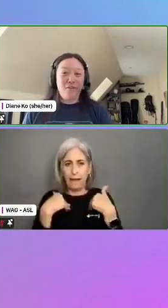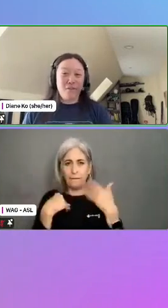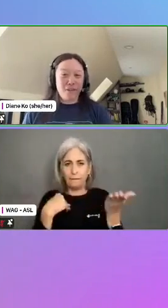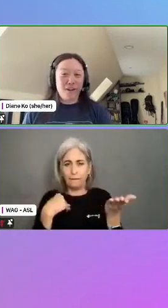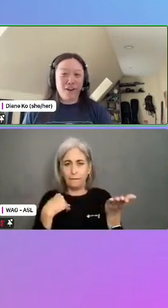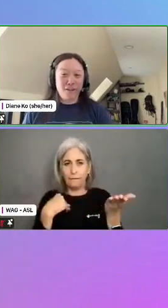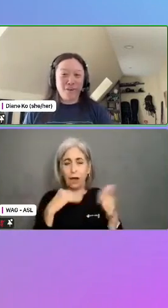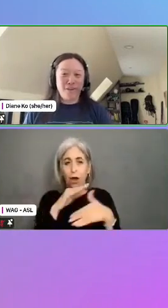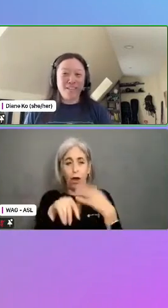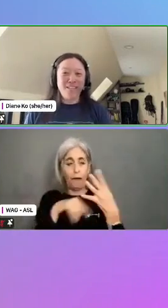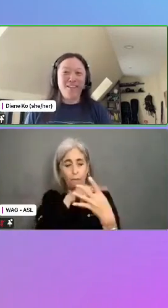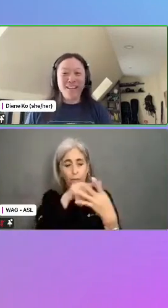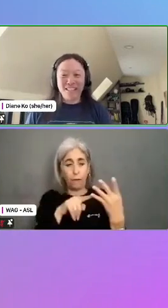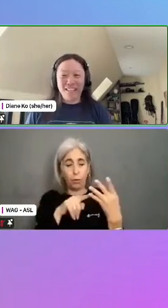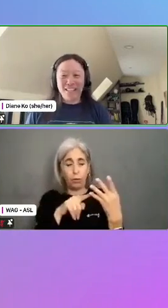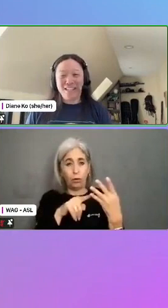an element. Variable elements are really powerful for any